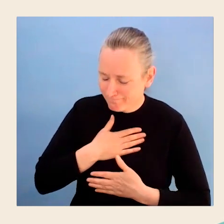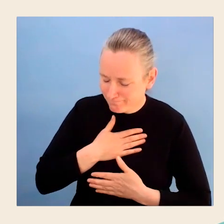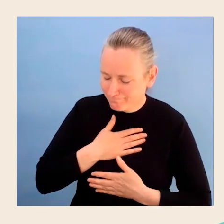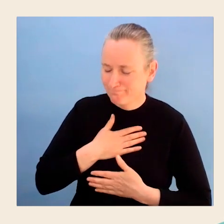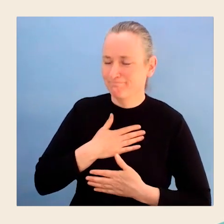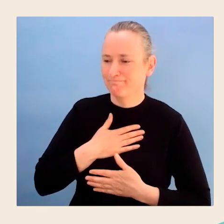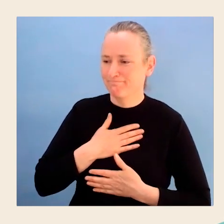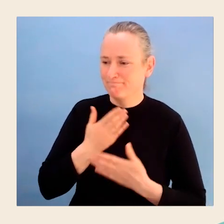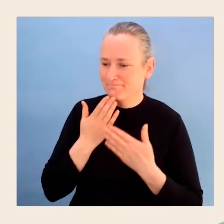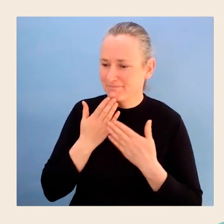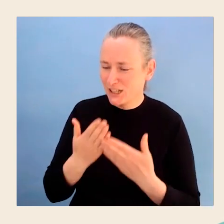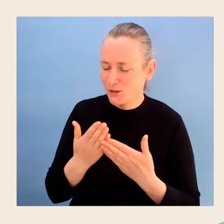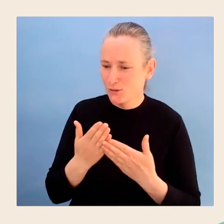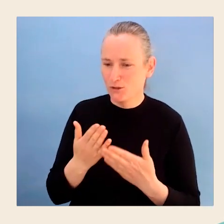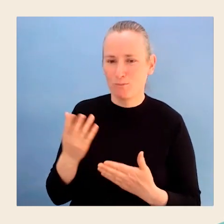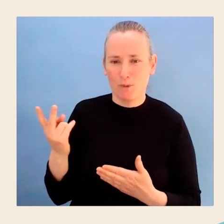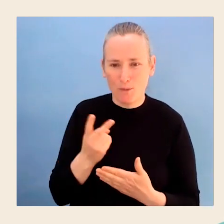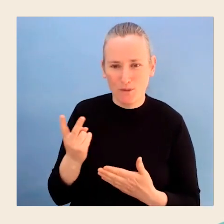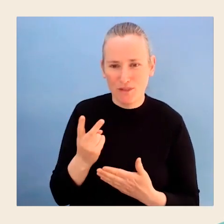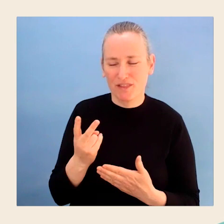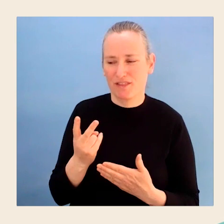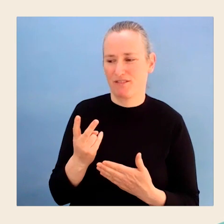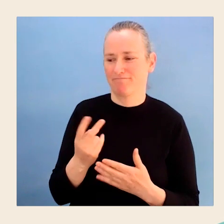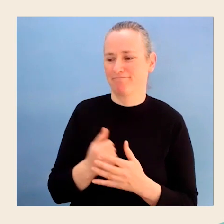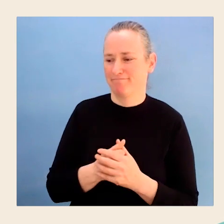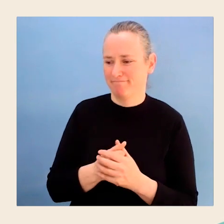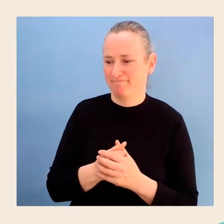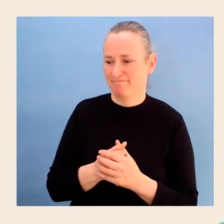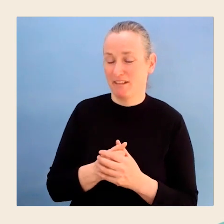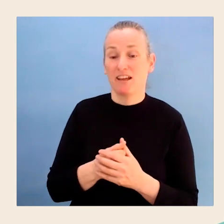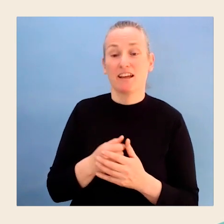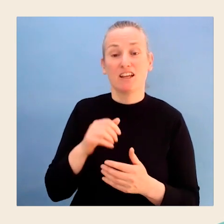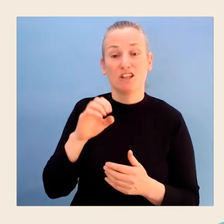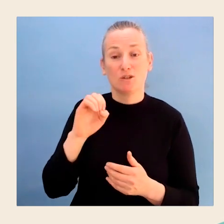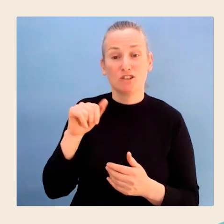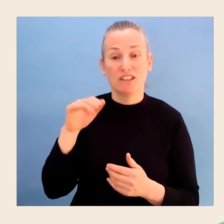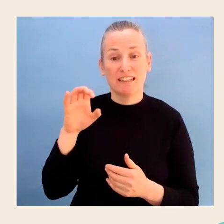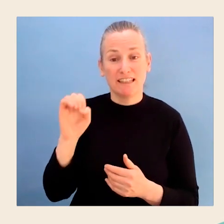that Eugene allowed me to reprint his blog post.